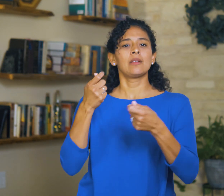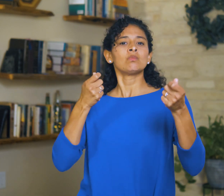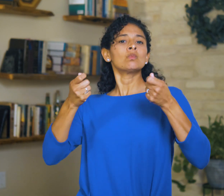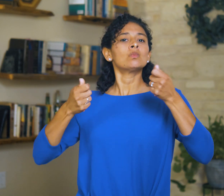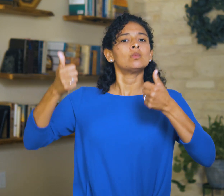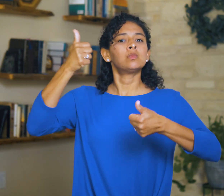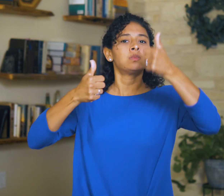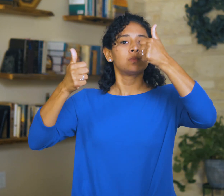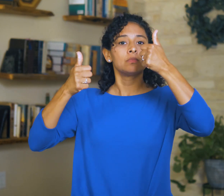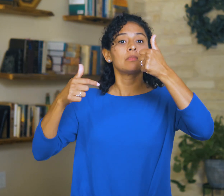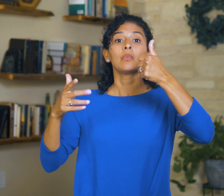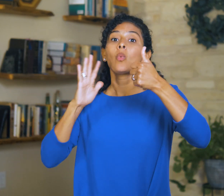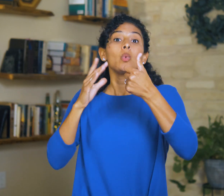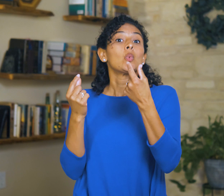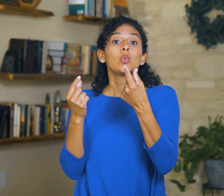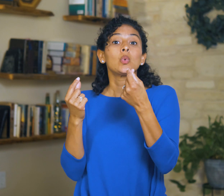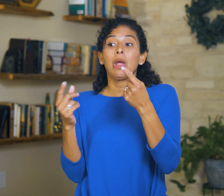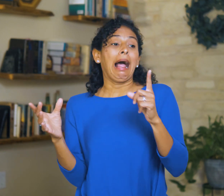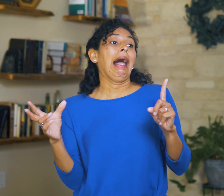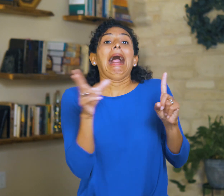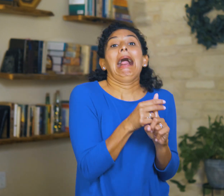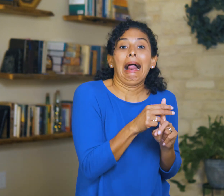all the ruling powers of the world—will eventually attach themselves